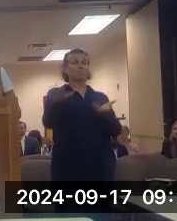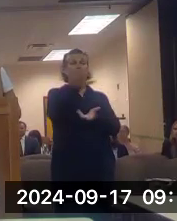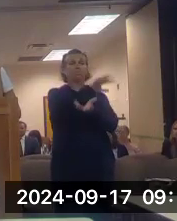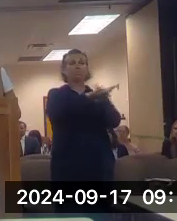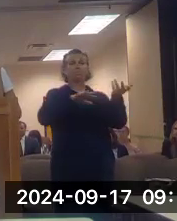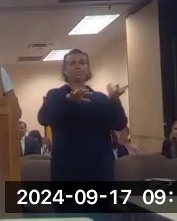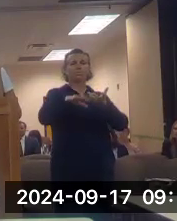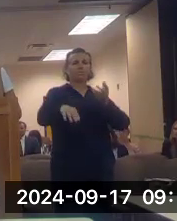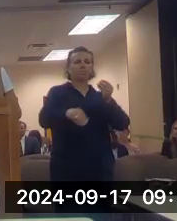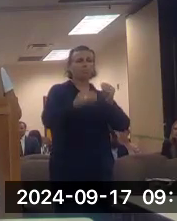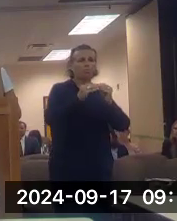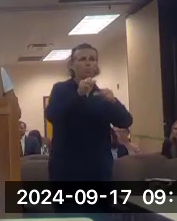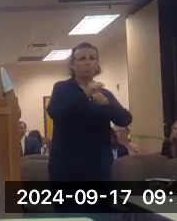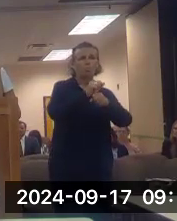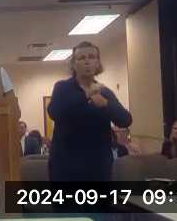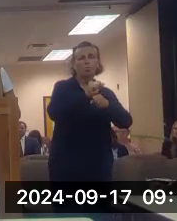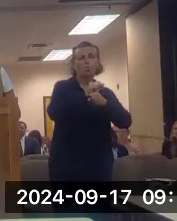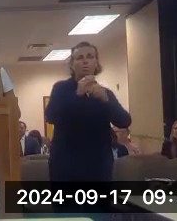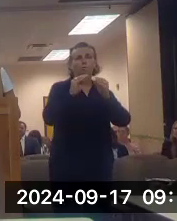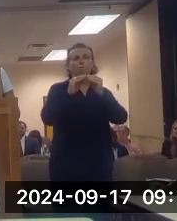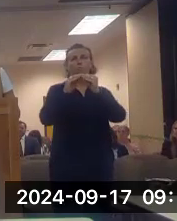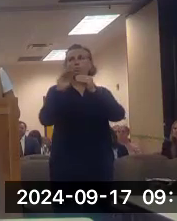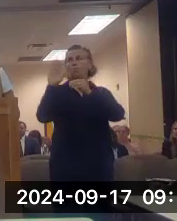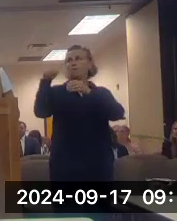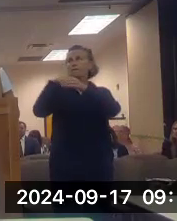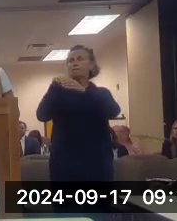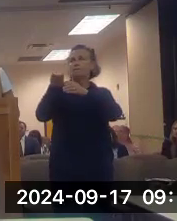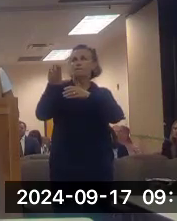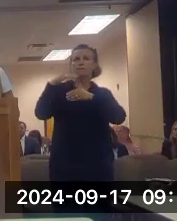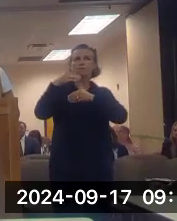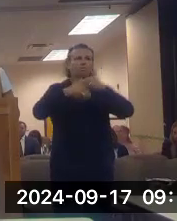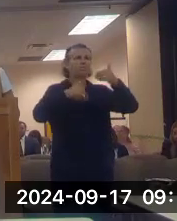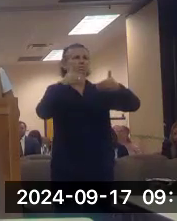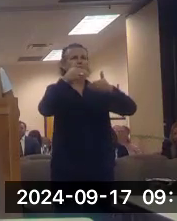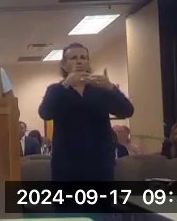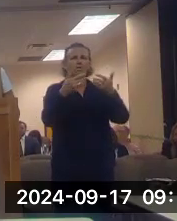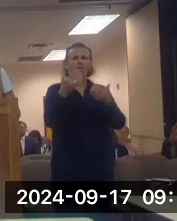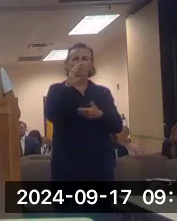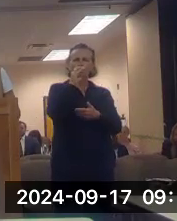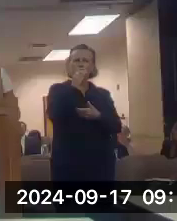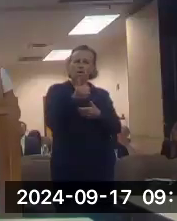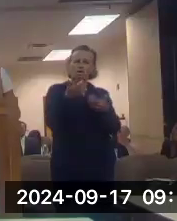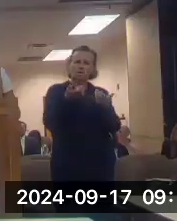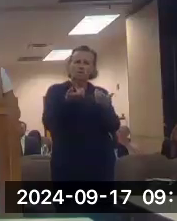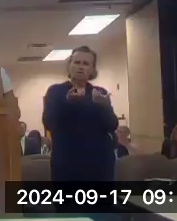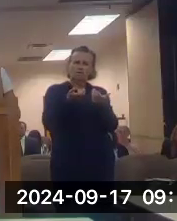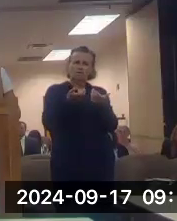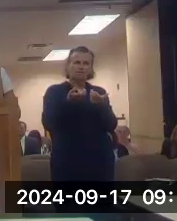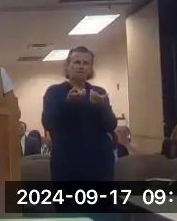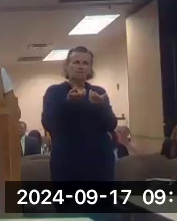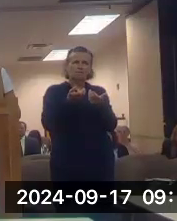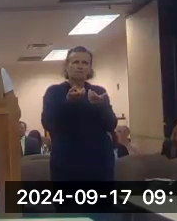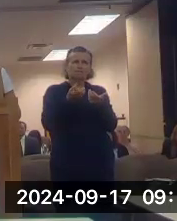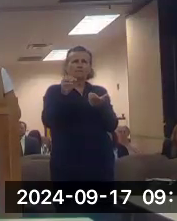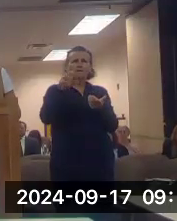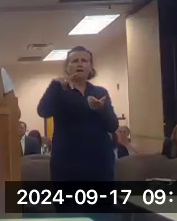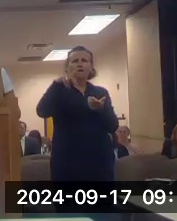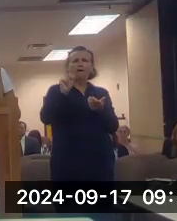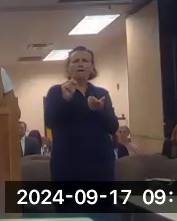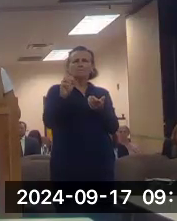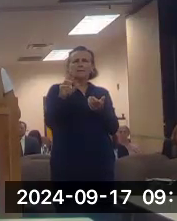Reginald Parson: extra administrative effort. If the if the integrity of the plan can be maintained by giving those opt outs effective. April